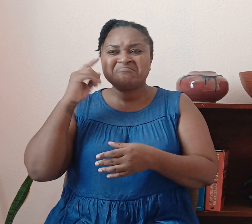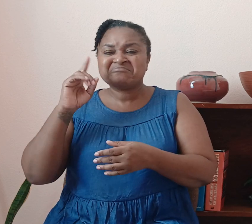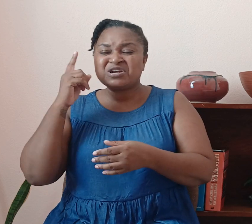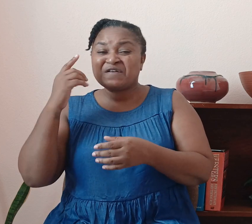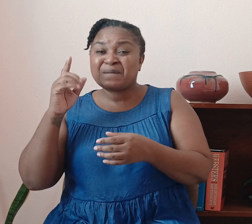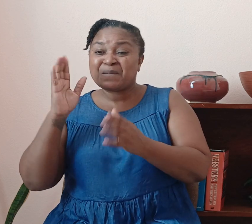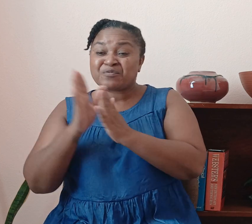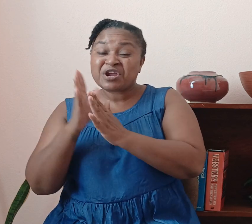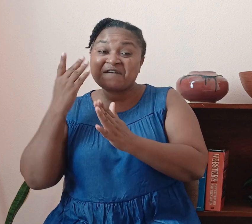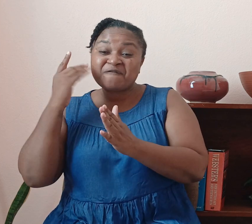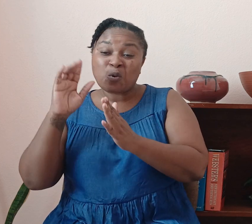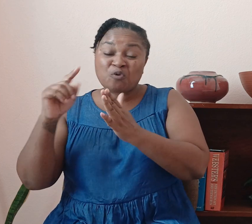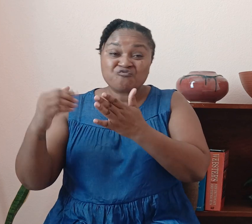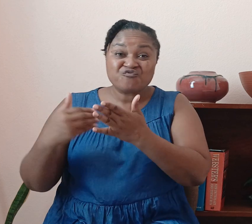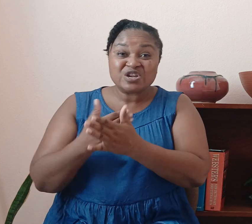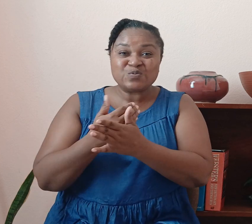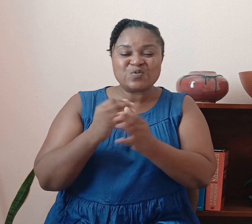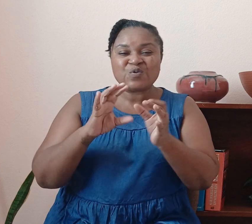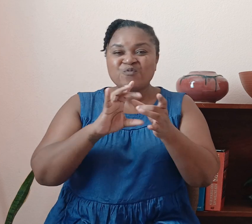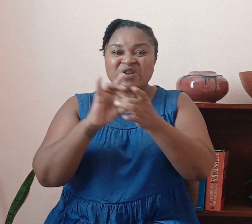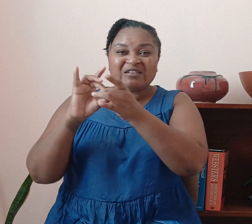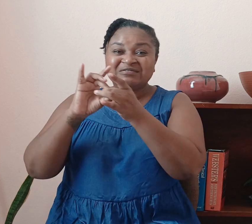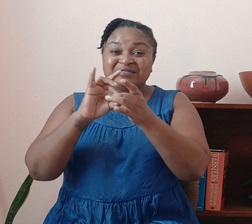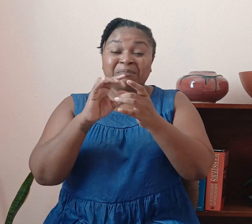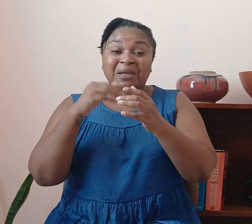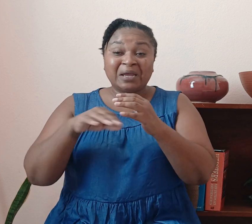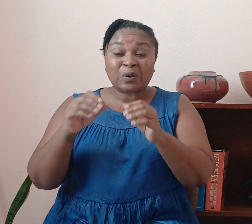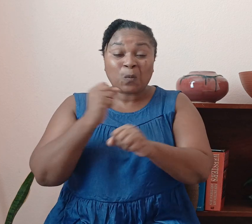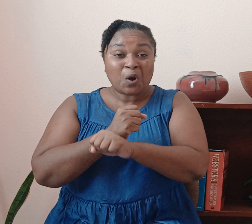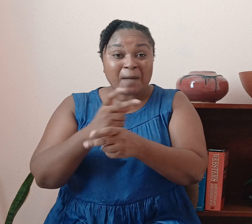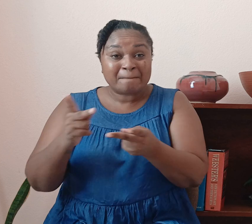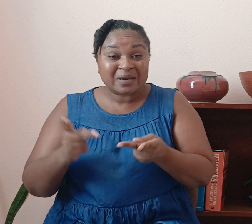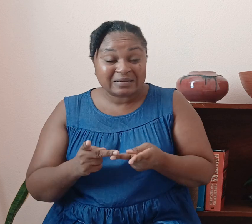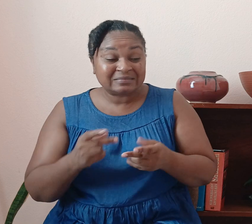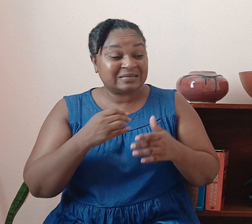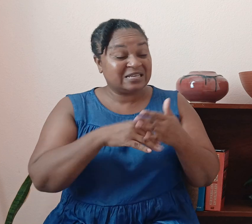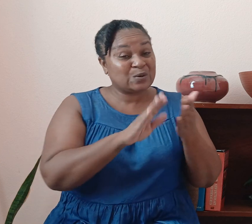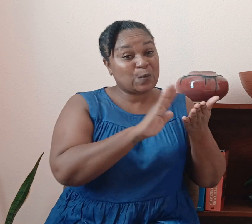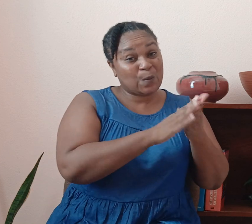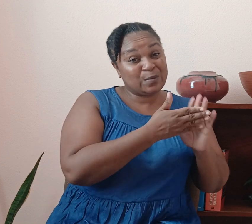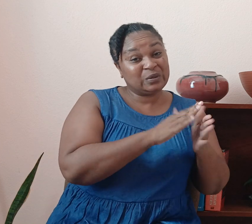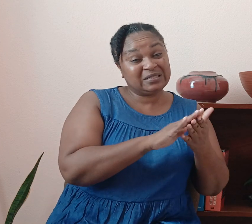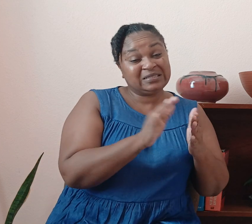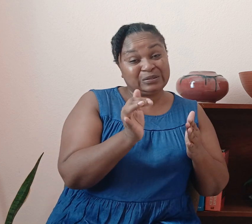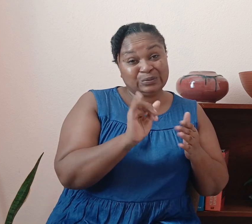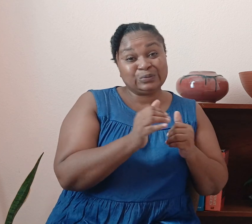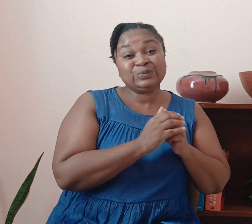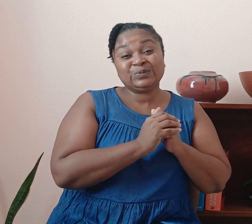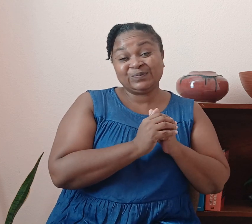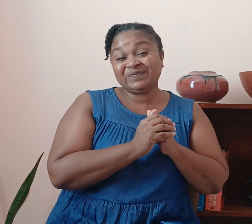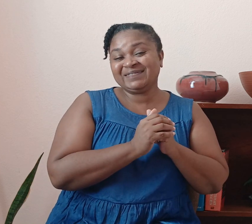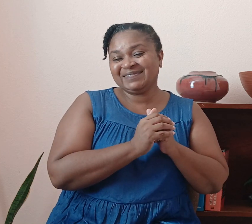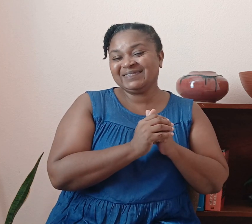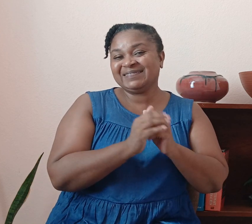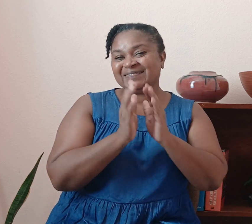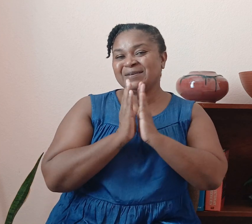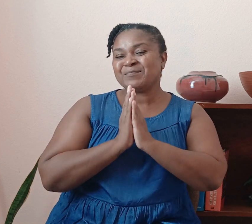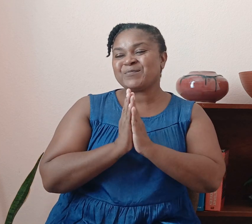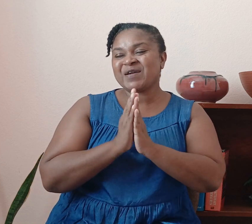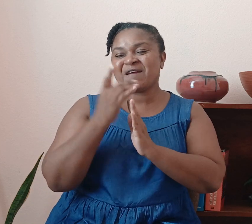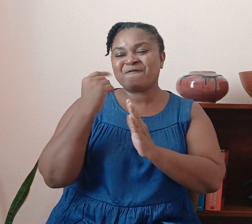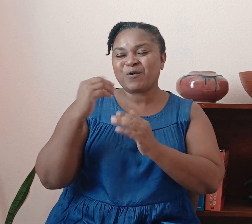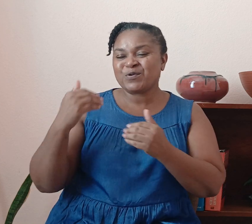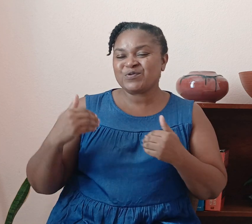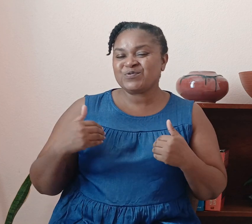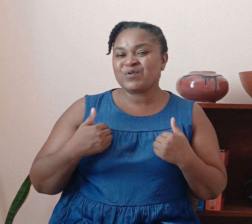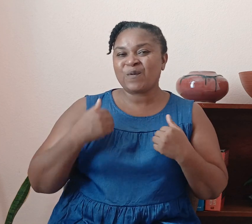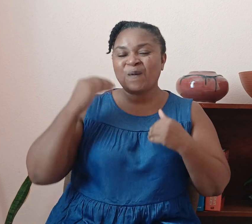in the workplace and in the community. o Pray for young adults, that they will rise to